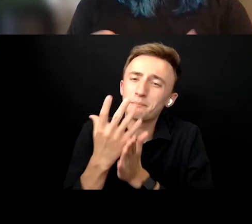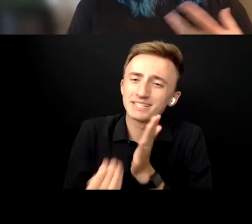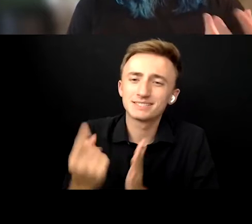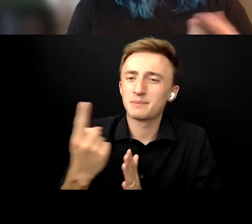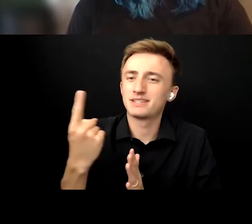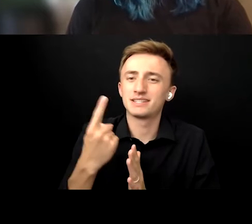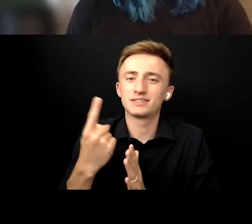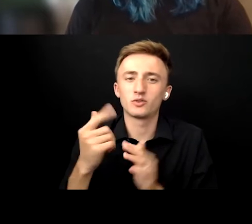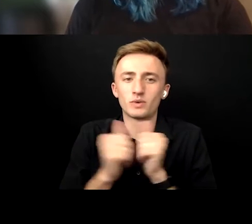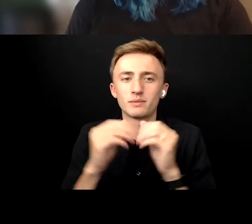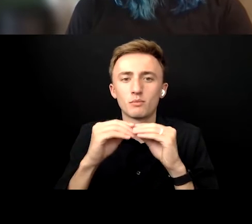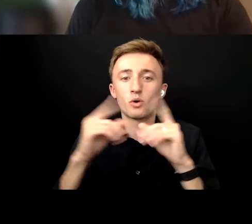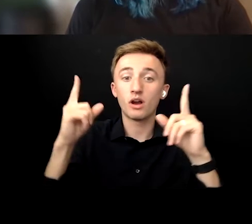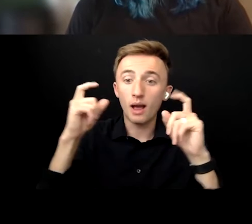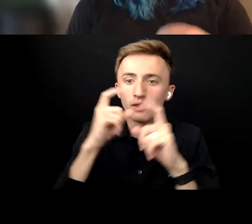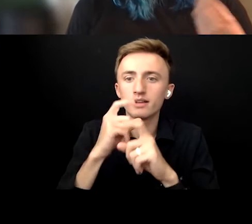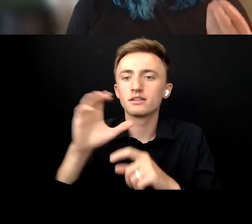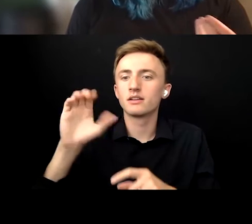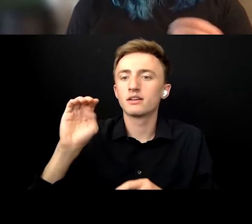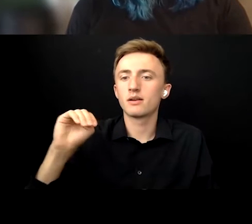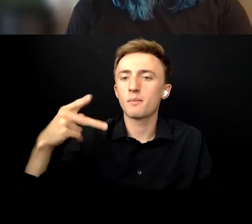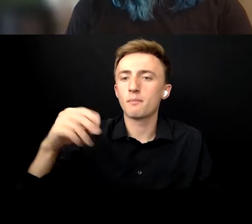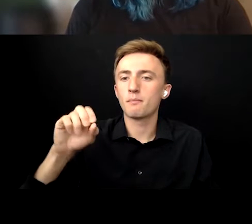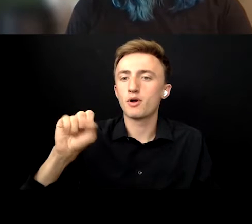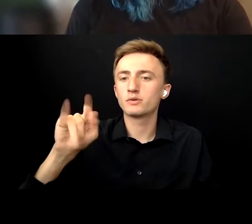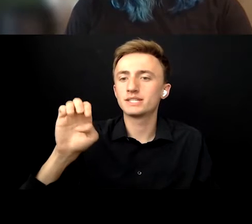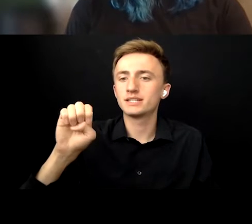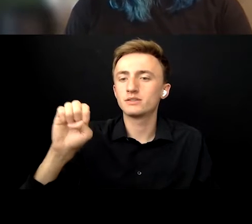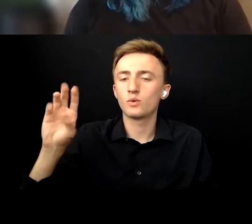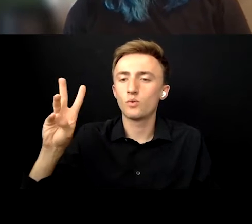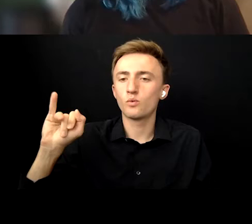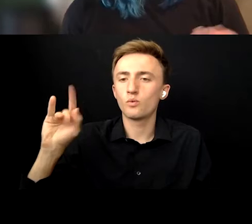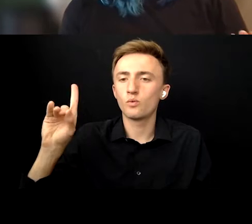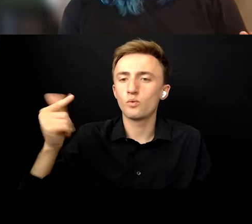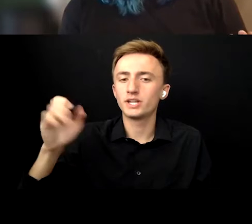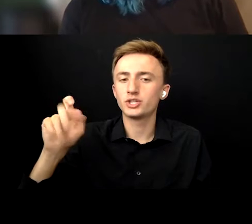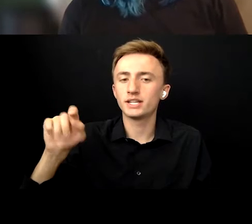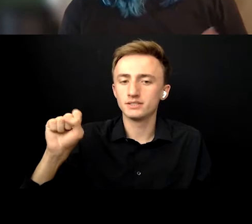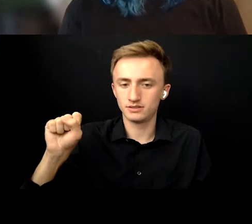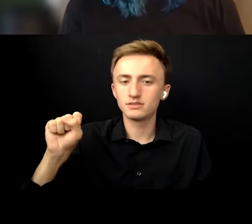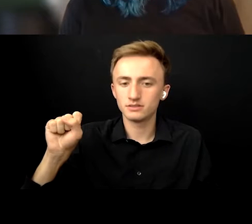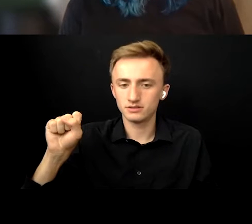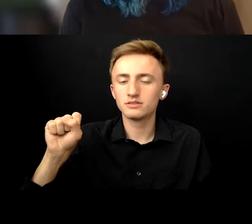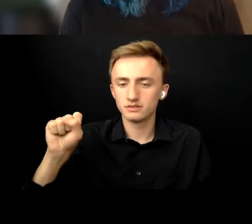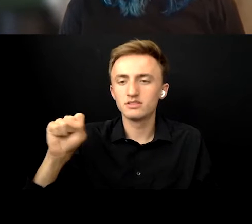more complex composite widgets that are described in aria. So we just want to catch those things